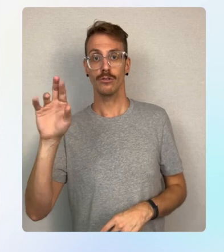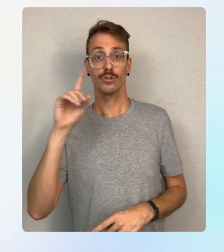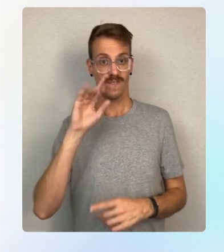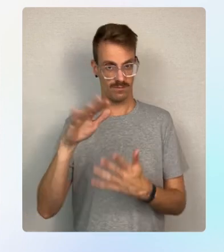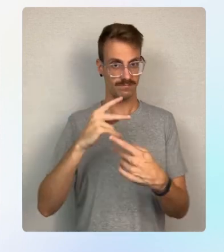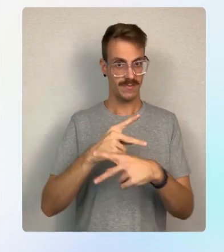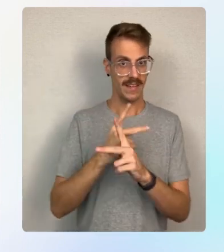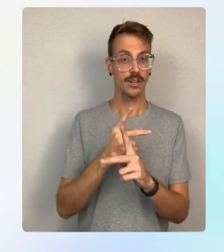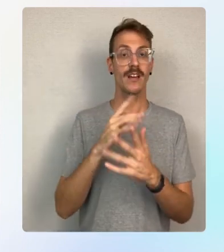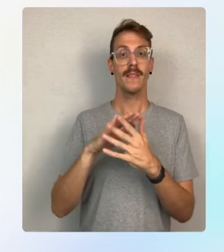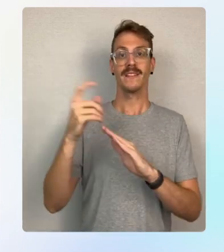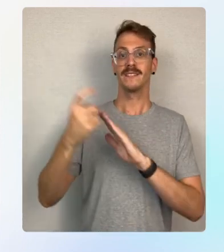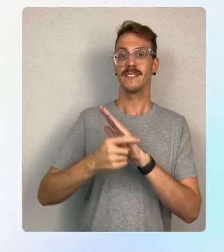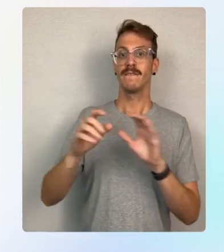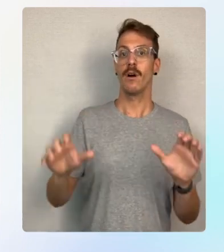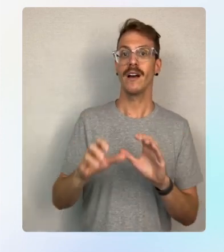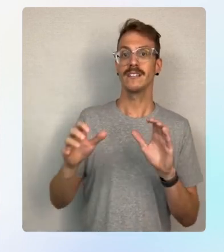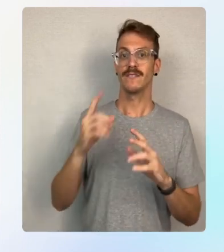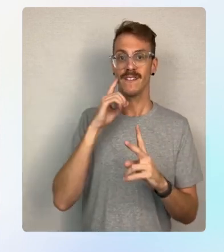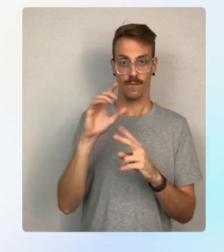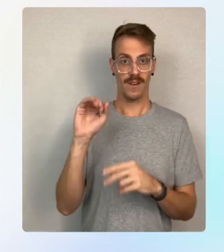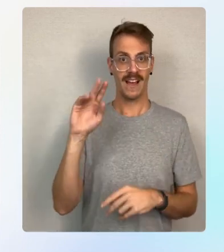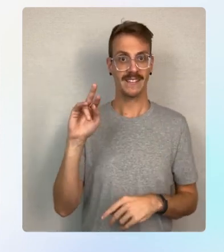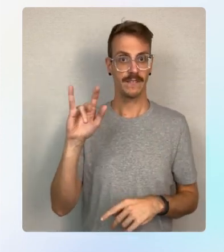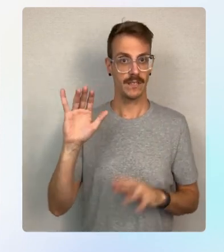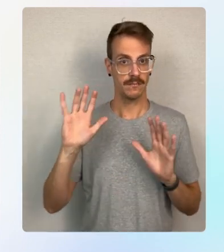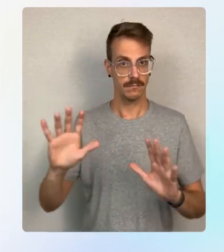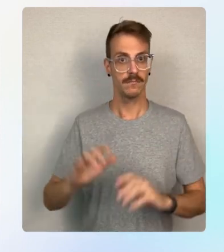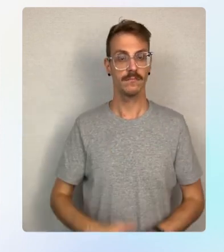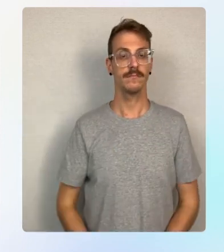for the package, and DefaultActivity for the activity.